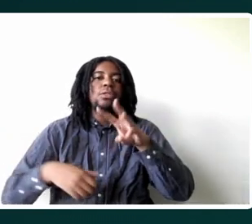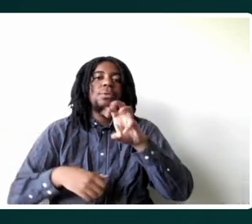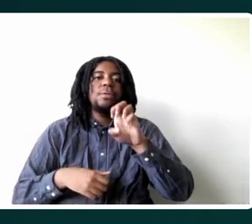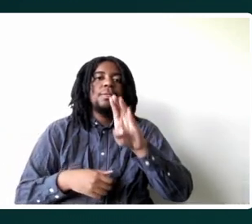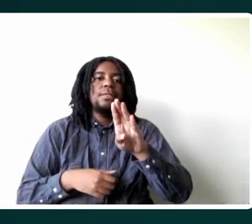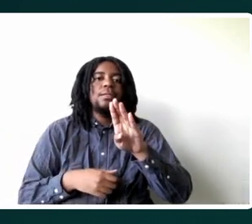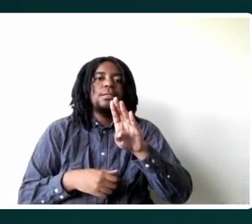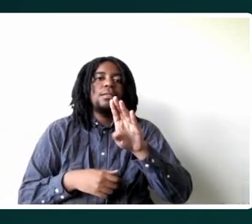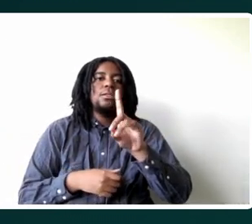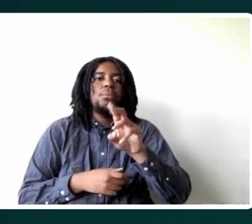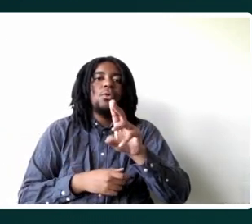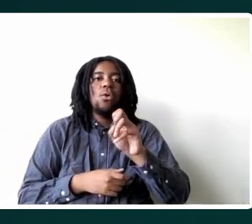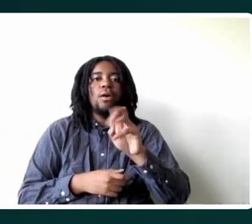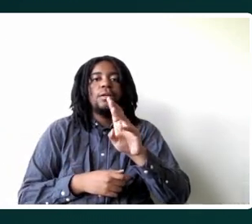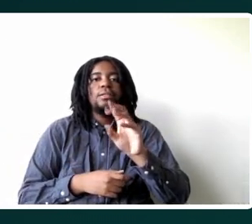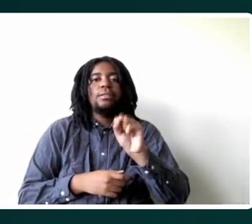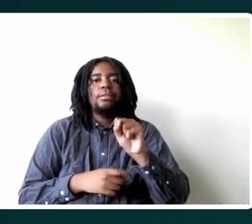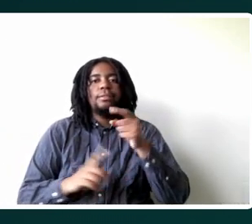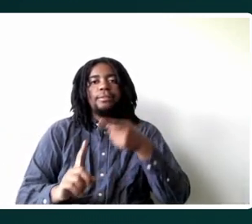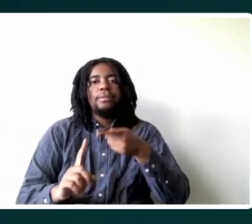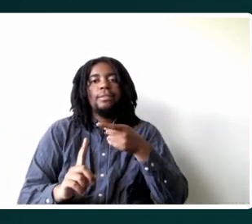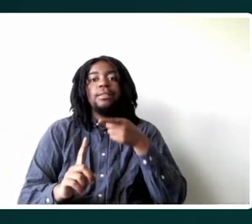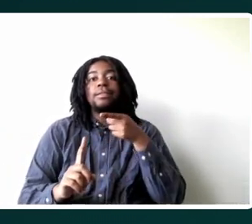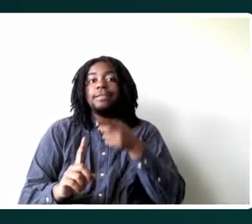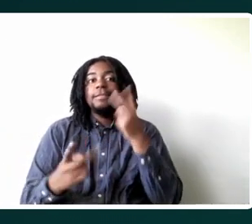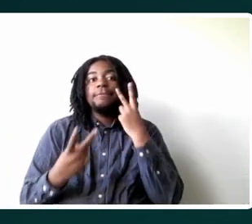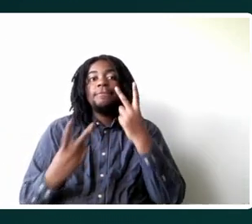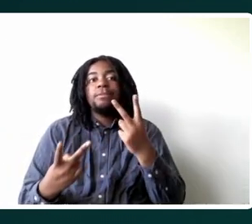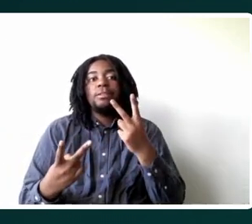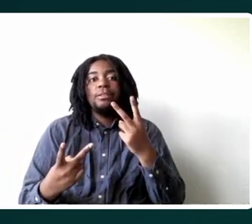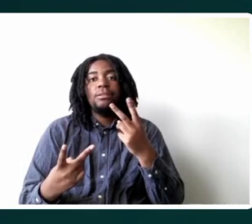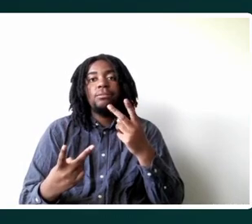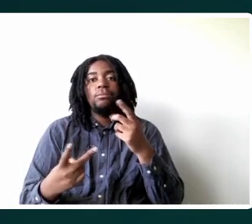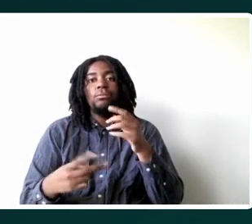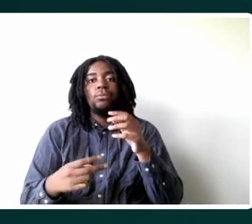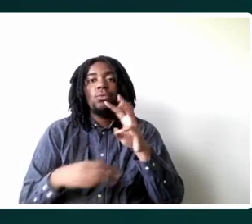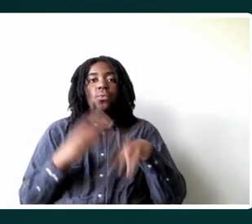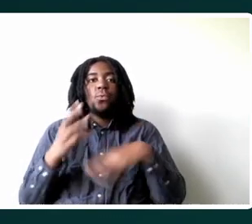also exhibited at the 1900s world's fair in Paris, France, and -- alongside the work of Thomas